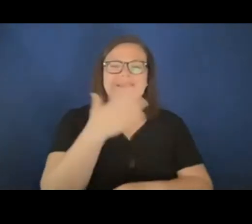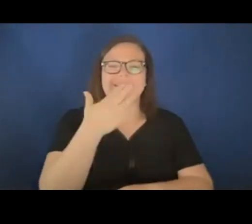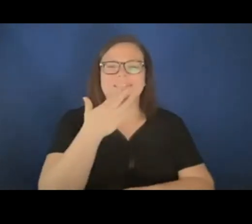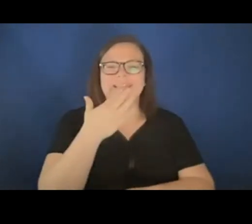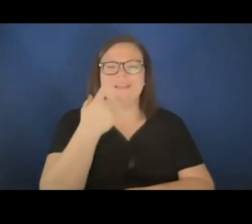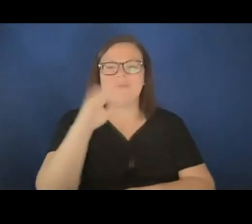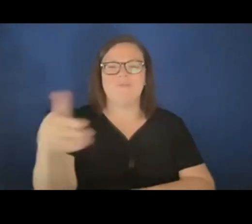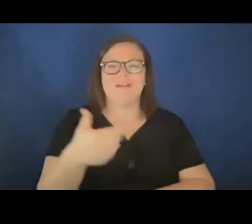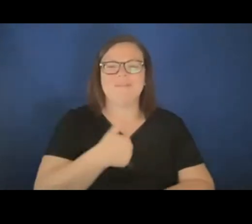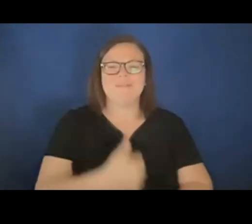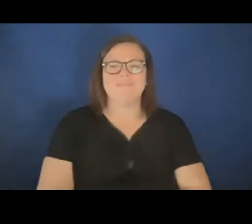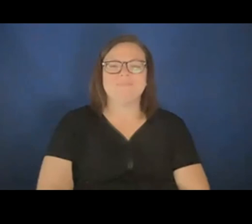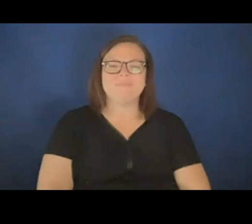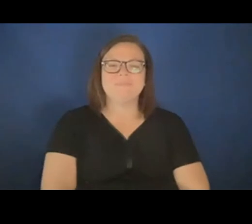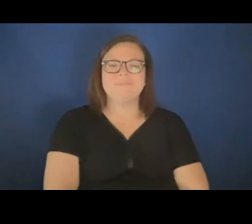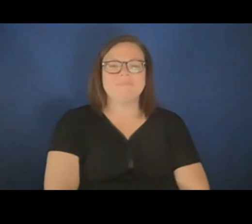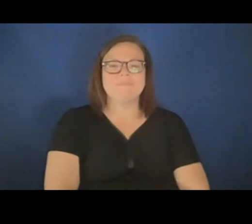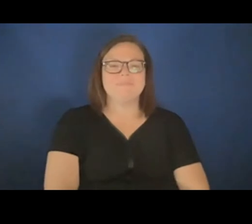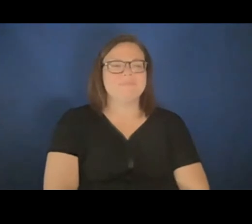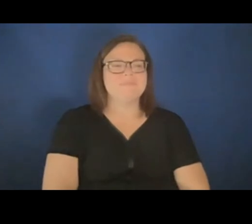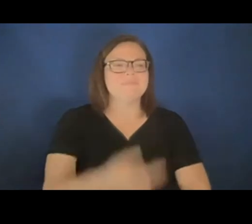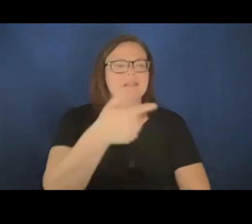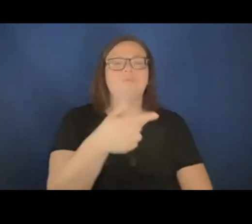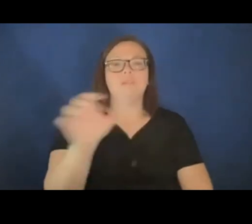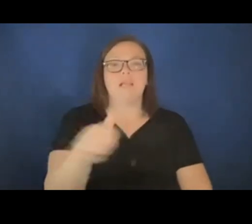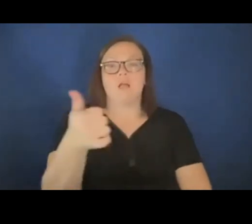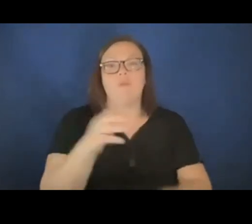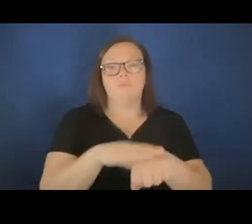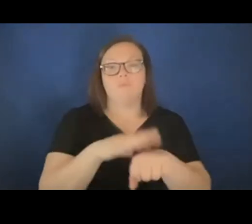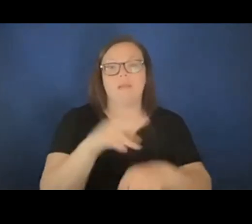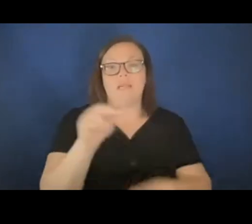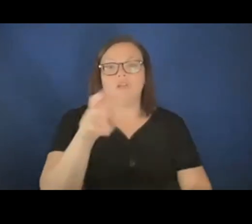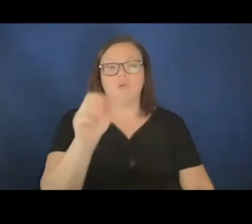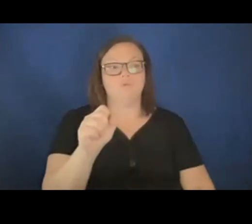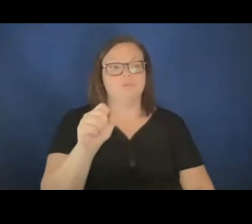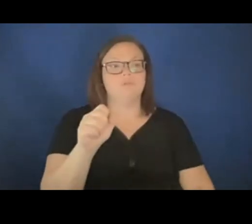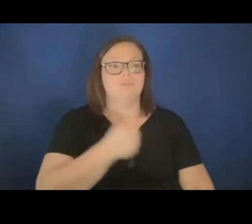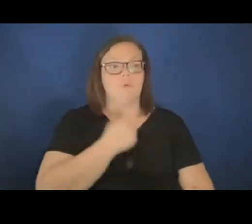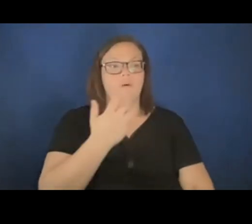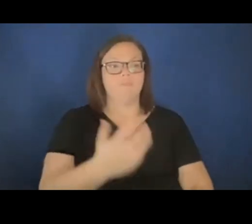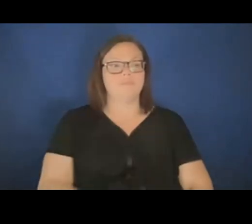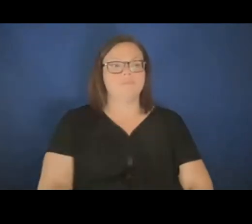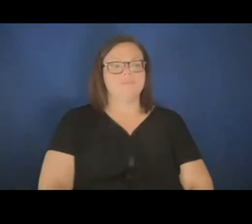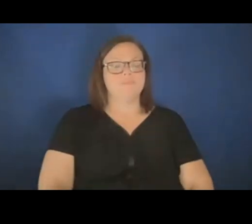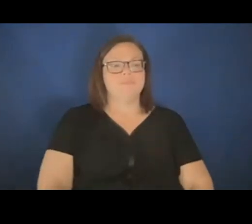me. Here's another breaking news poem. "Breaking News."